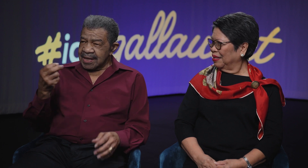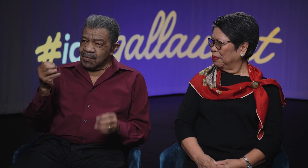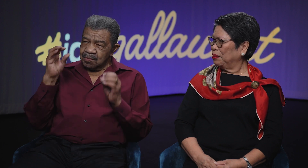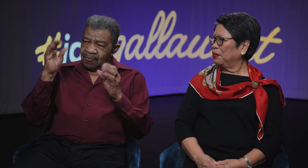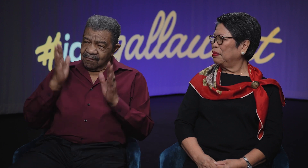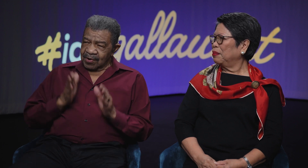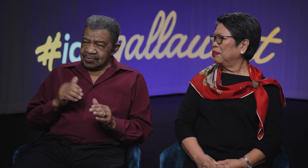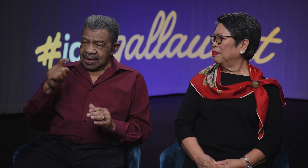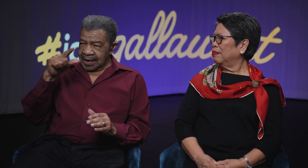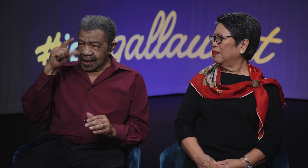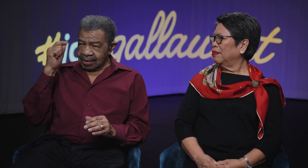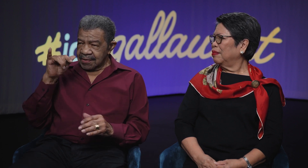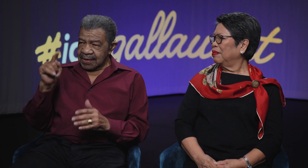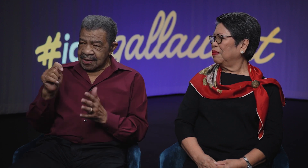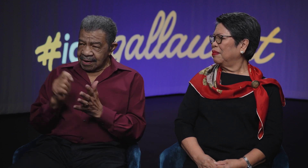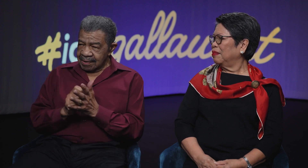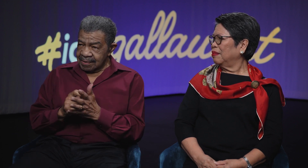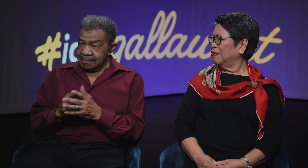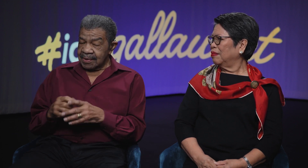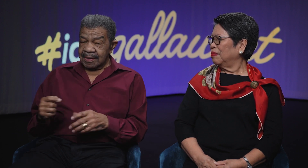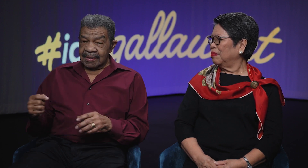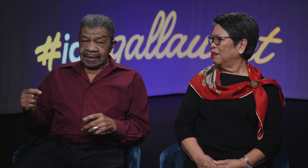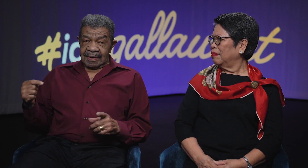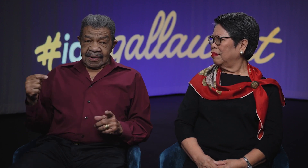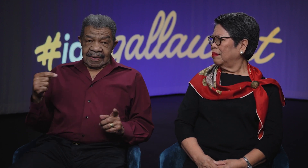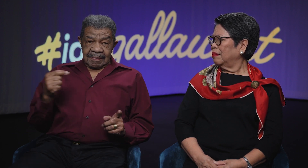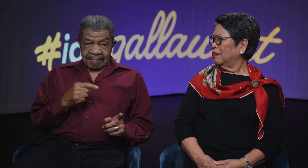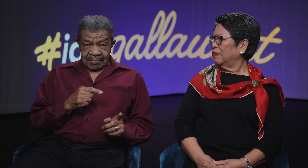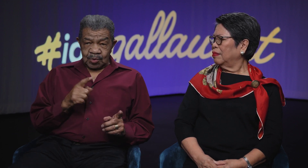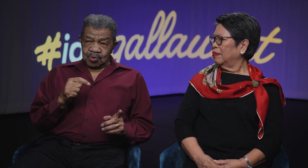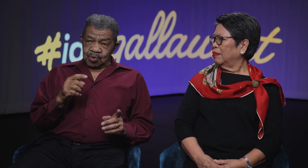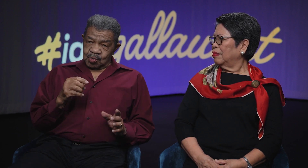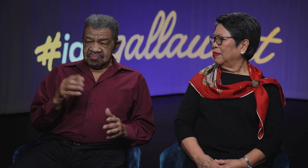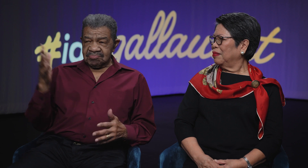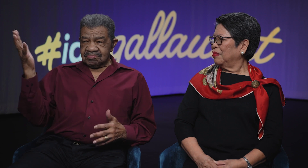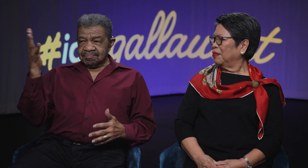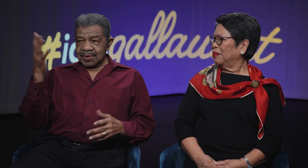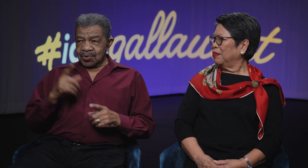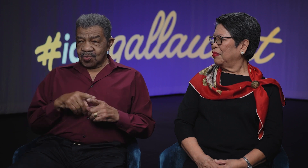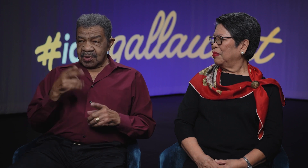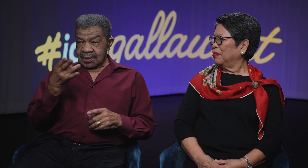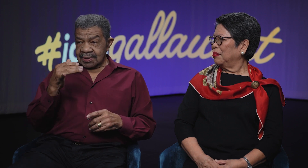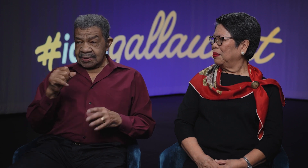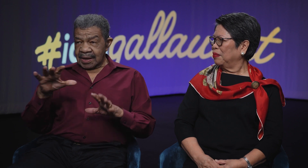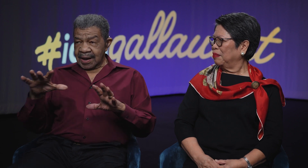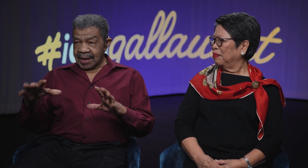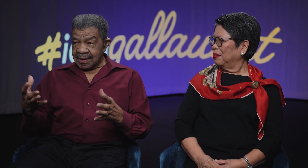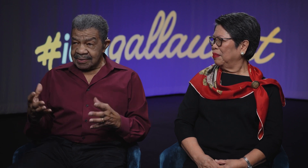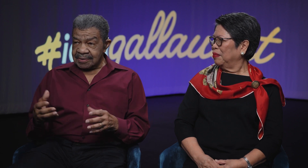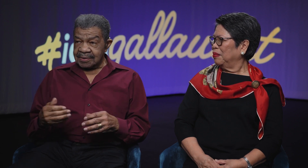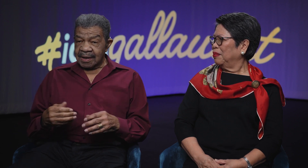he was a professor at Gallaudet at the time. He invited me to speak to his class